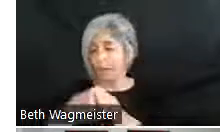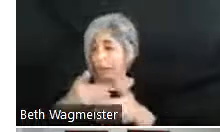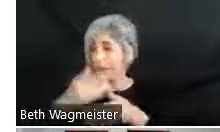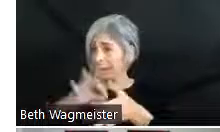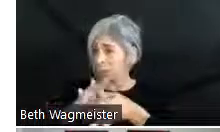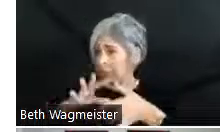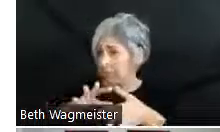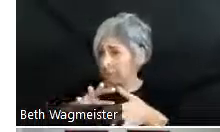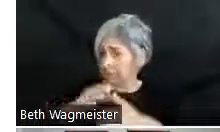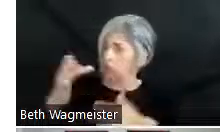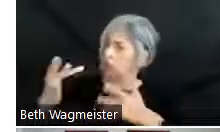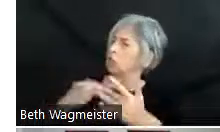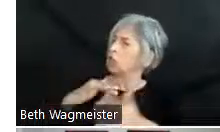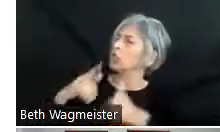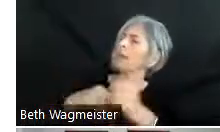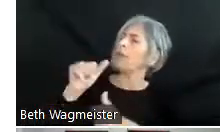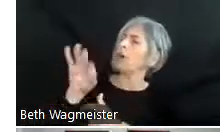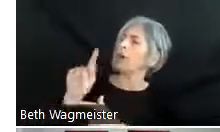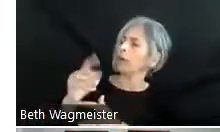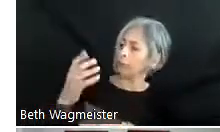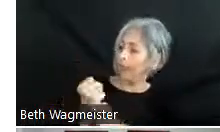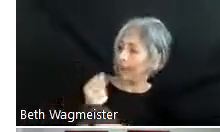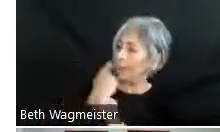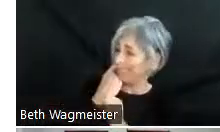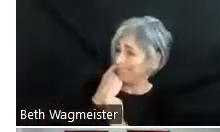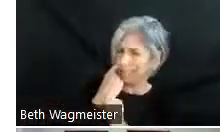are your concerns about the audit we just received? What are some of our team goals